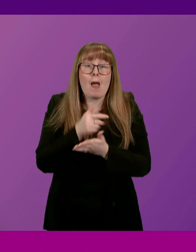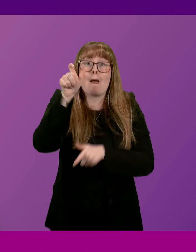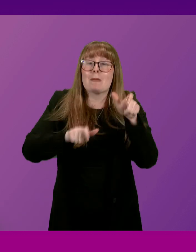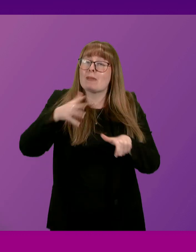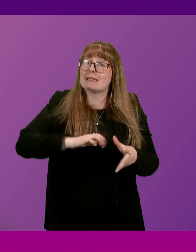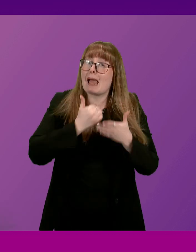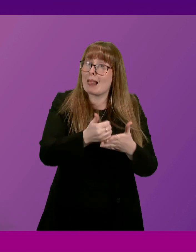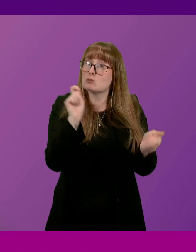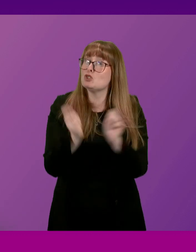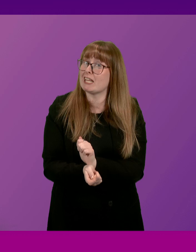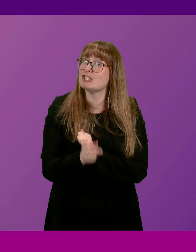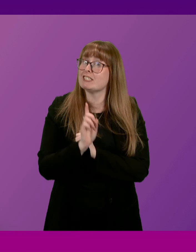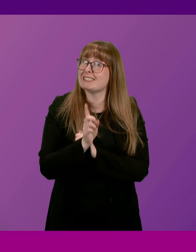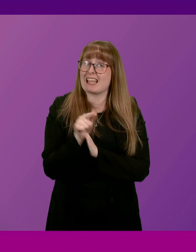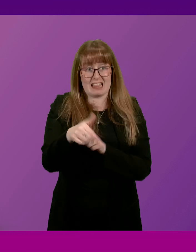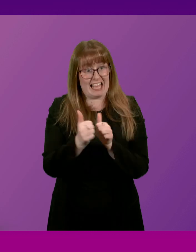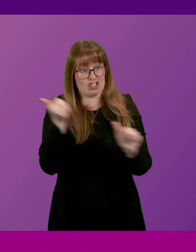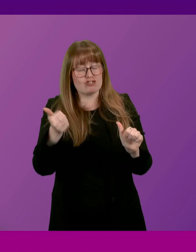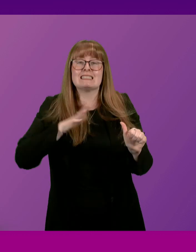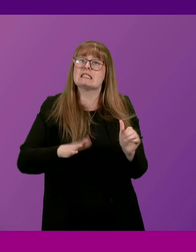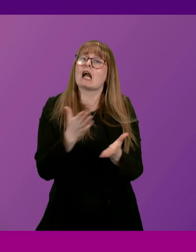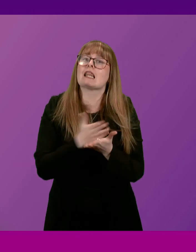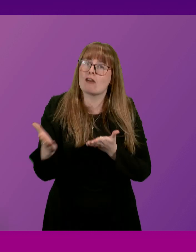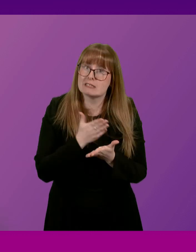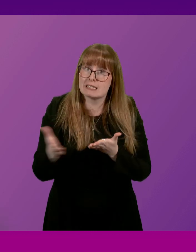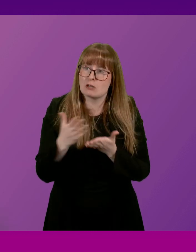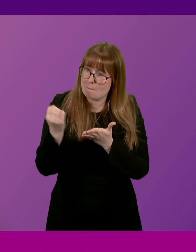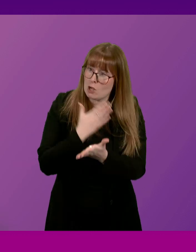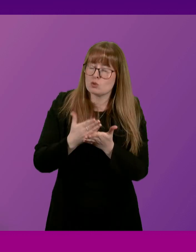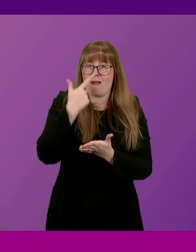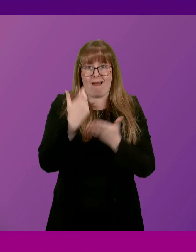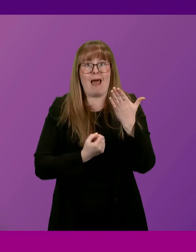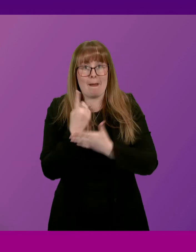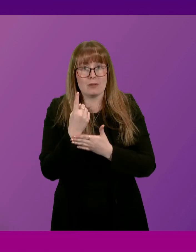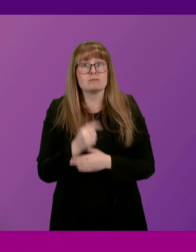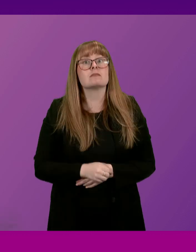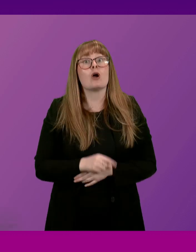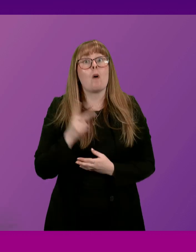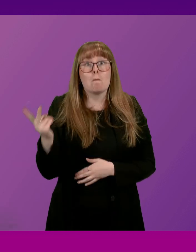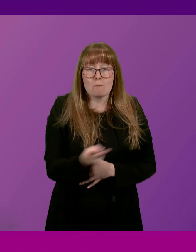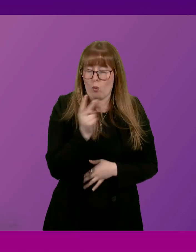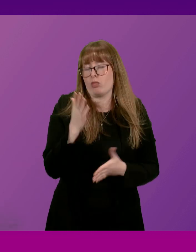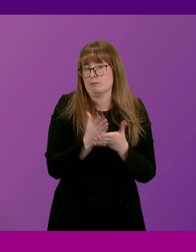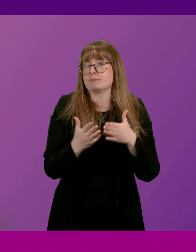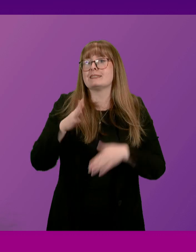the change, and the industry needs clarity to make it happen. Both are urgently needed if we are to